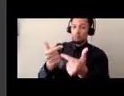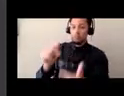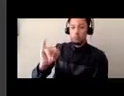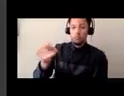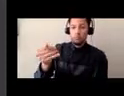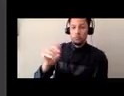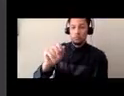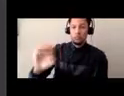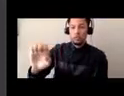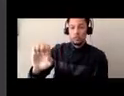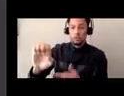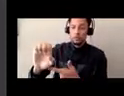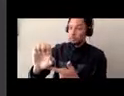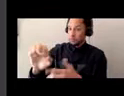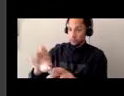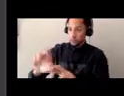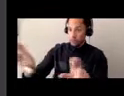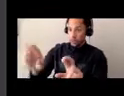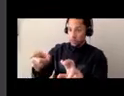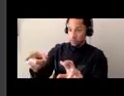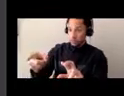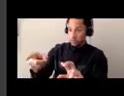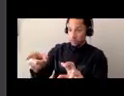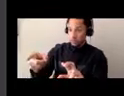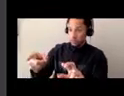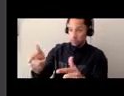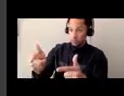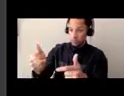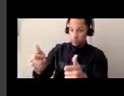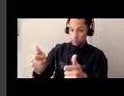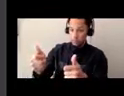You now have the floor.